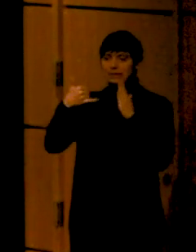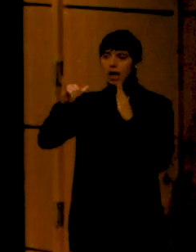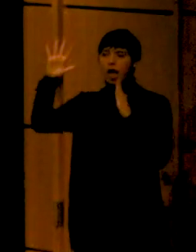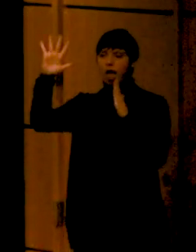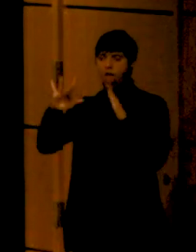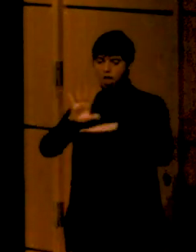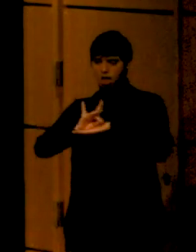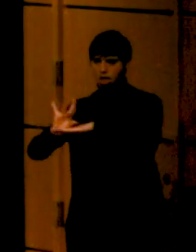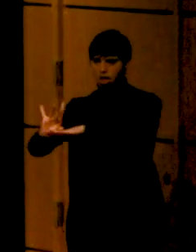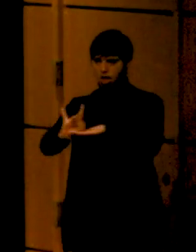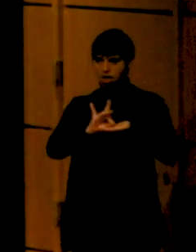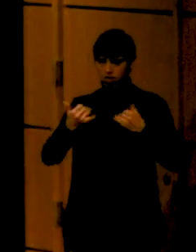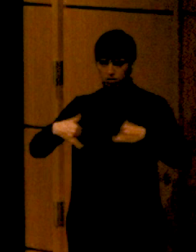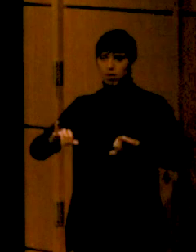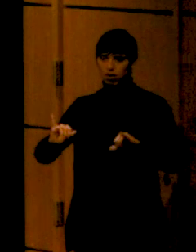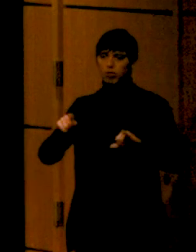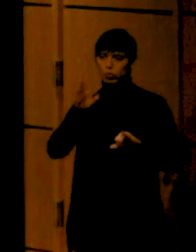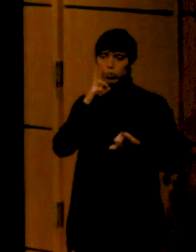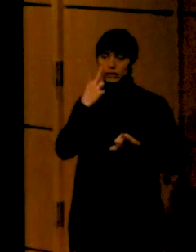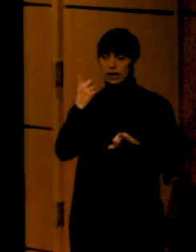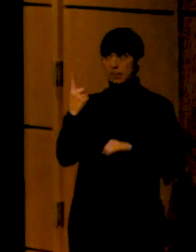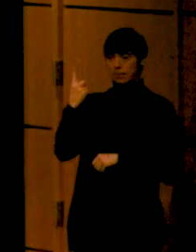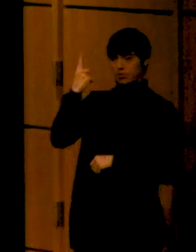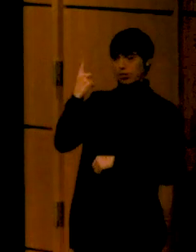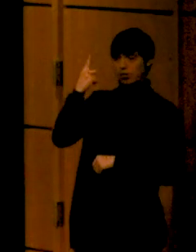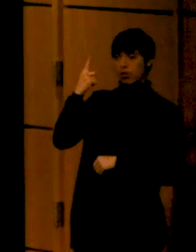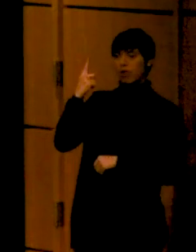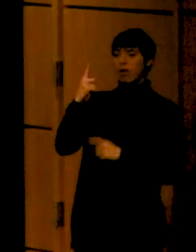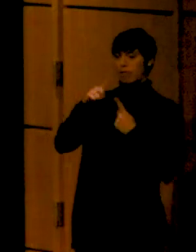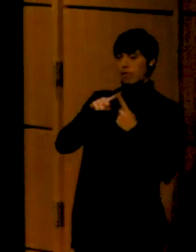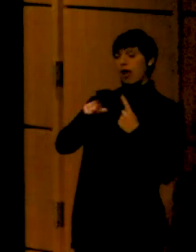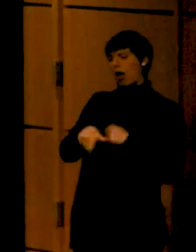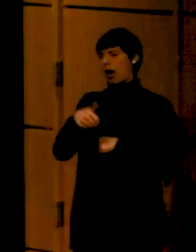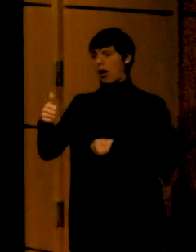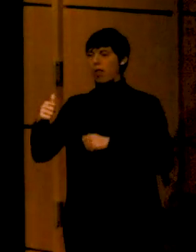And directly above this upstairs you'll find another photograph taken from a much greater